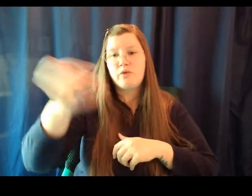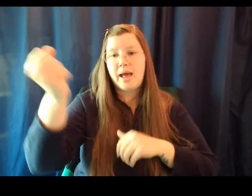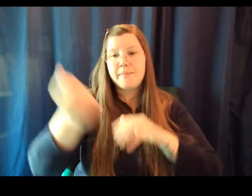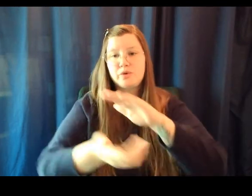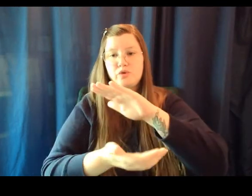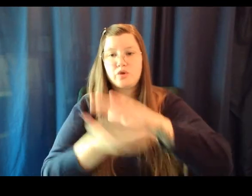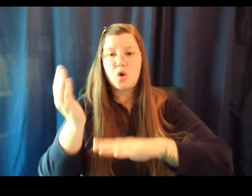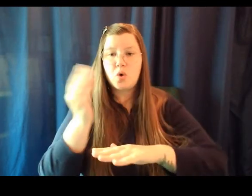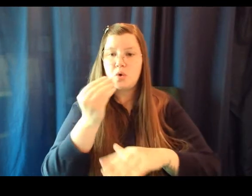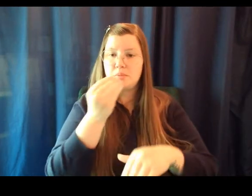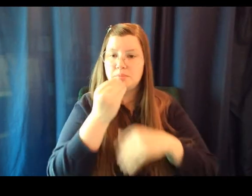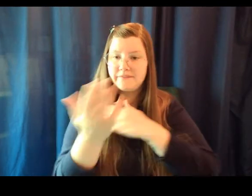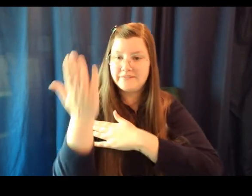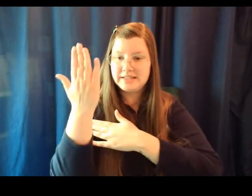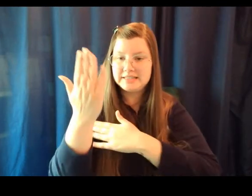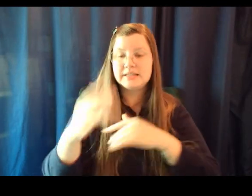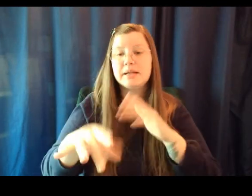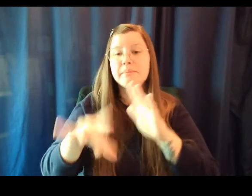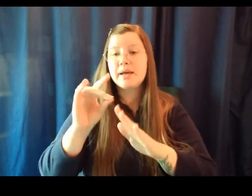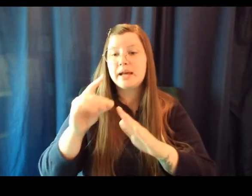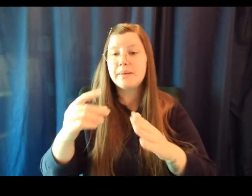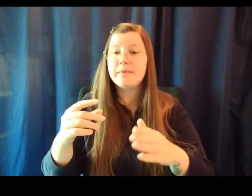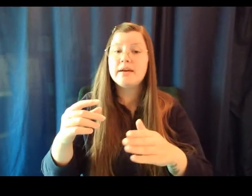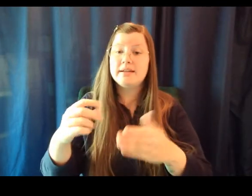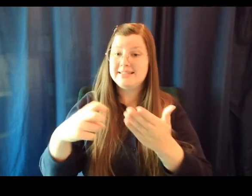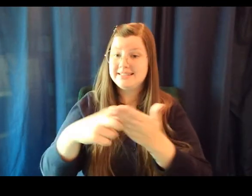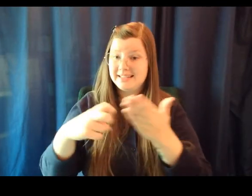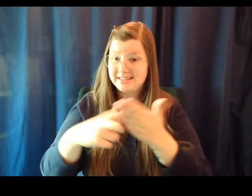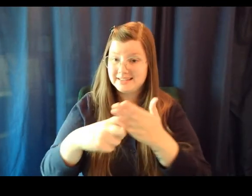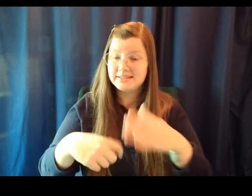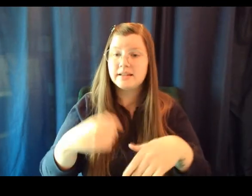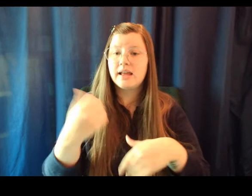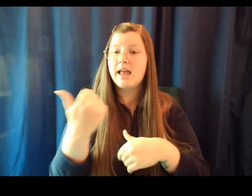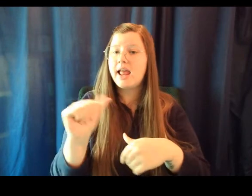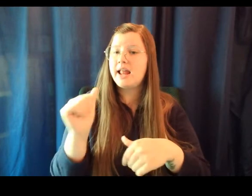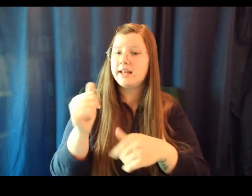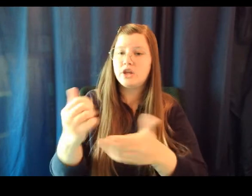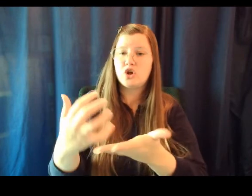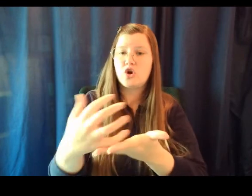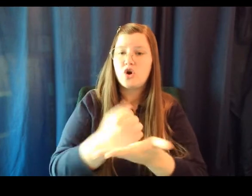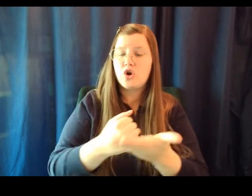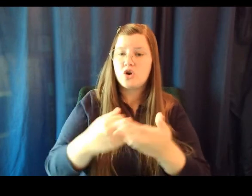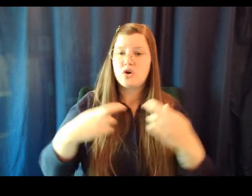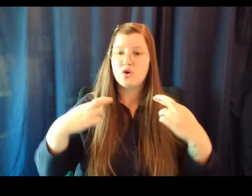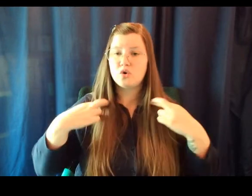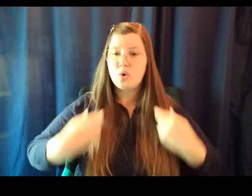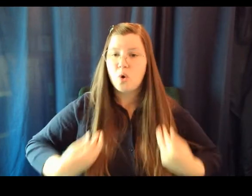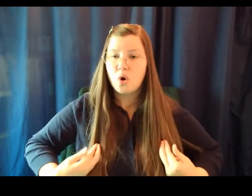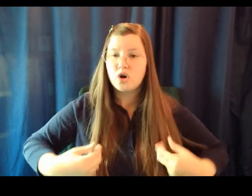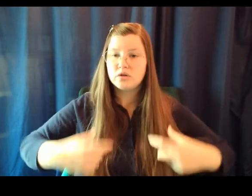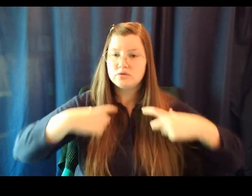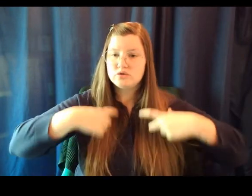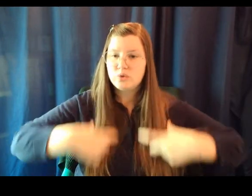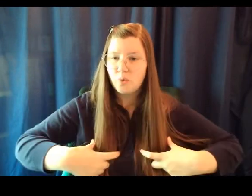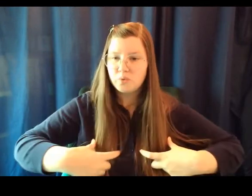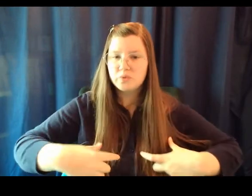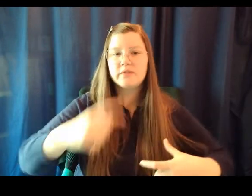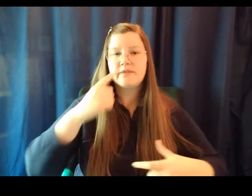any earned cords and/or stoles for the ceremony; sign the senior class board; and receive your